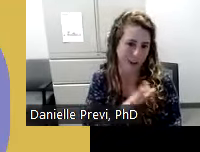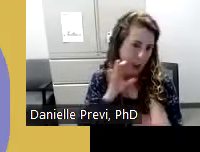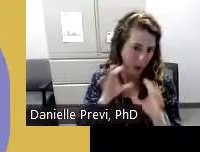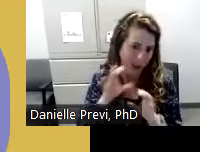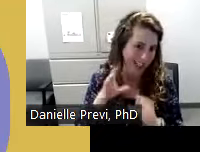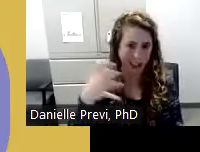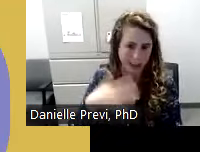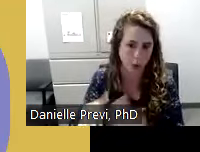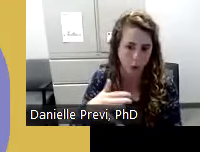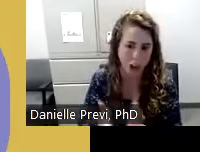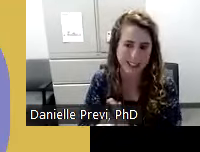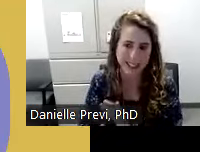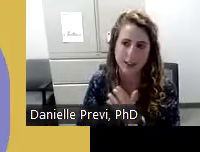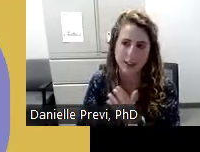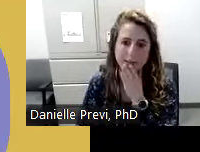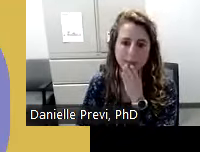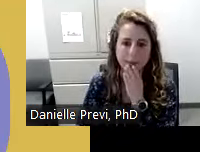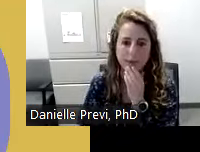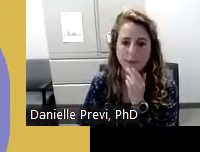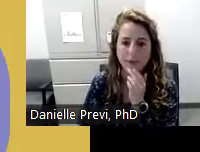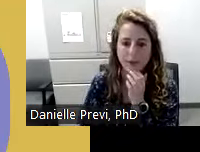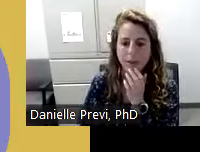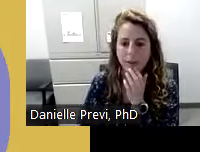And that of course can impact their communication and their social skills.